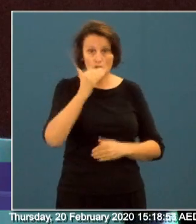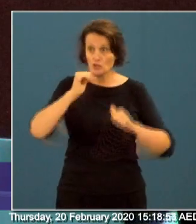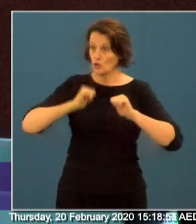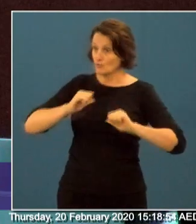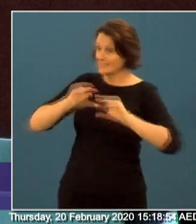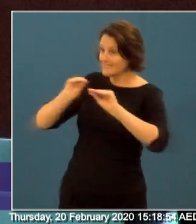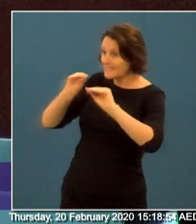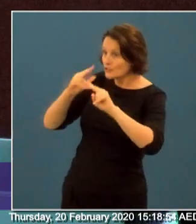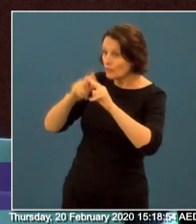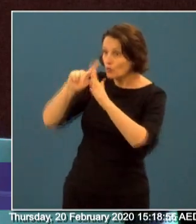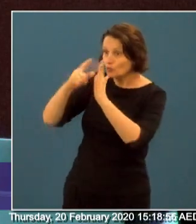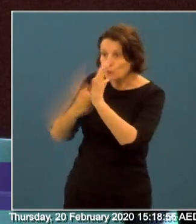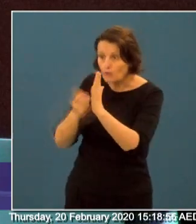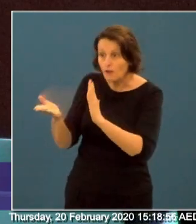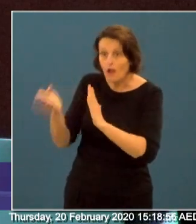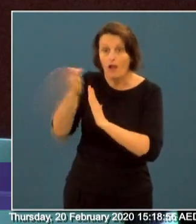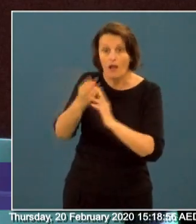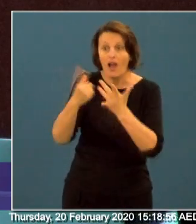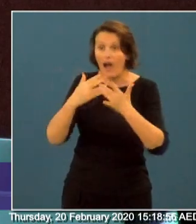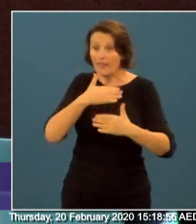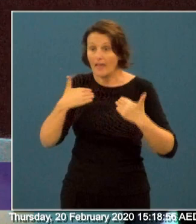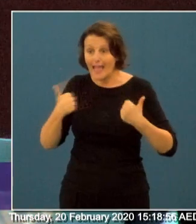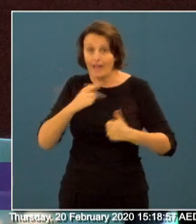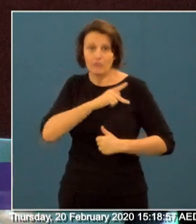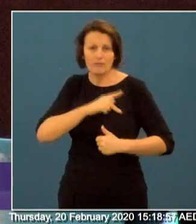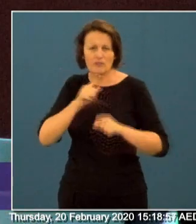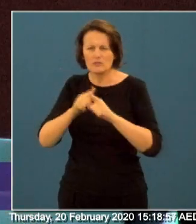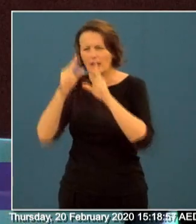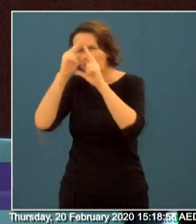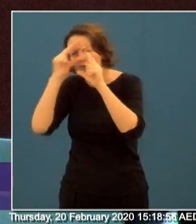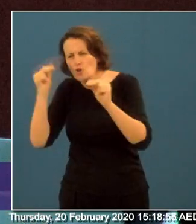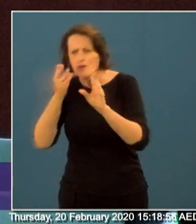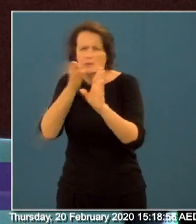would hold true for the other professions, nurses, allied health, etcetera?